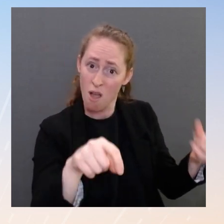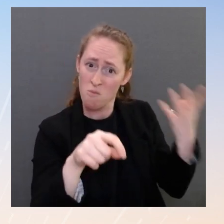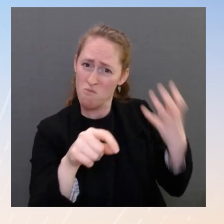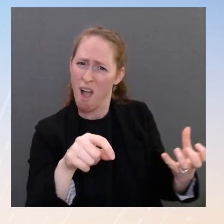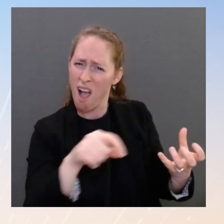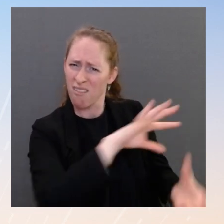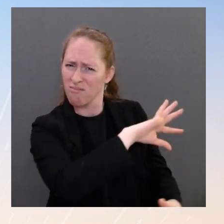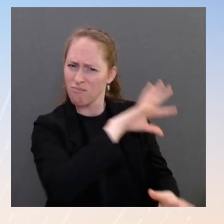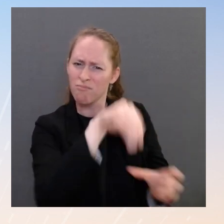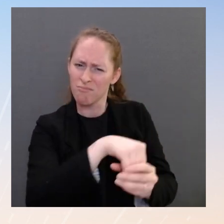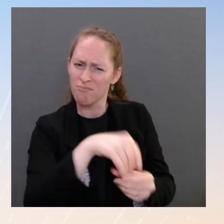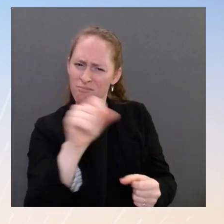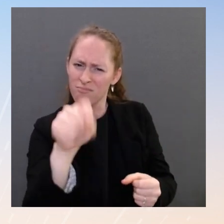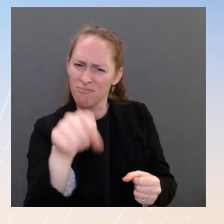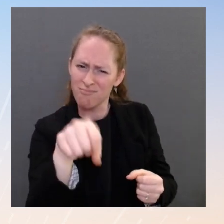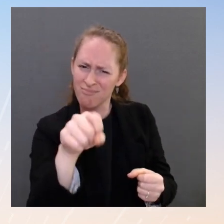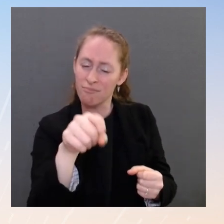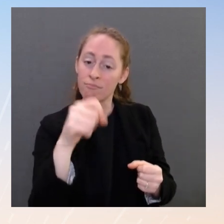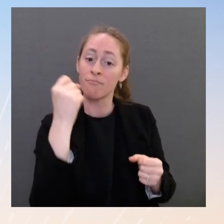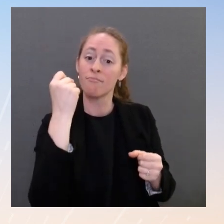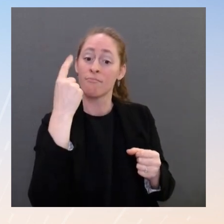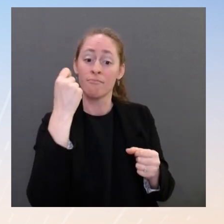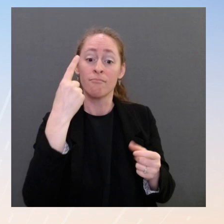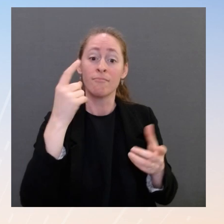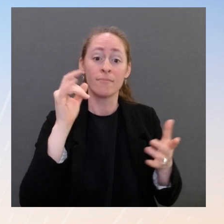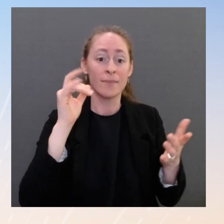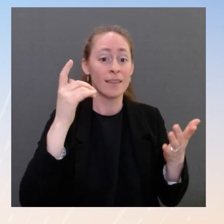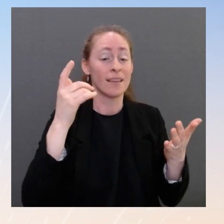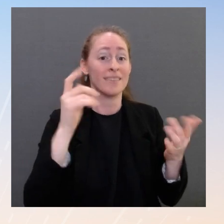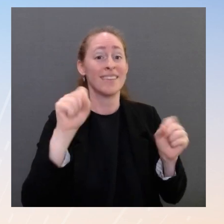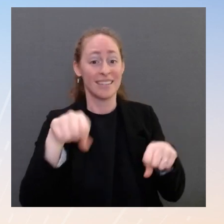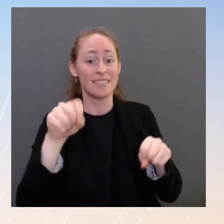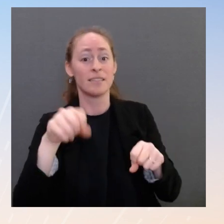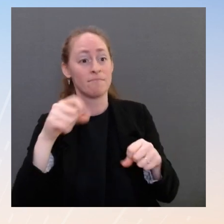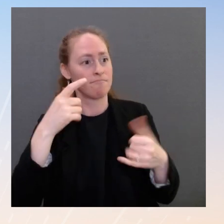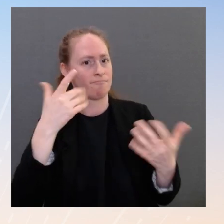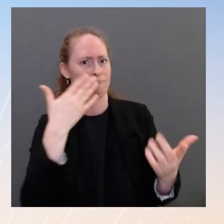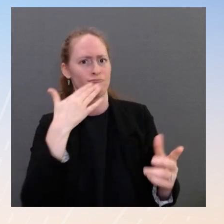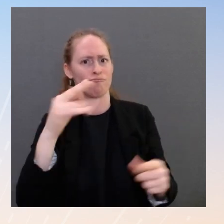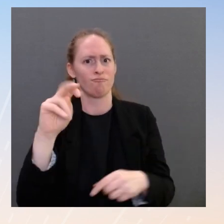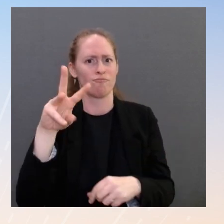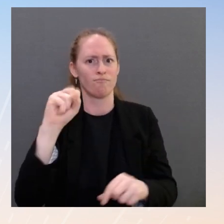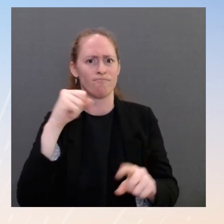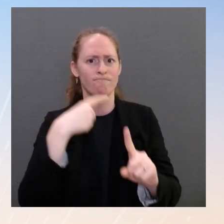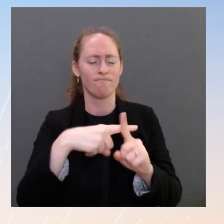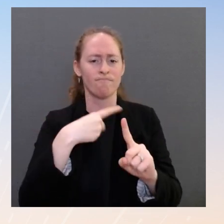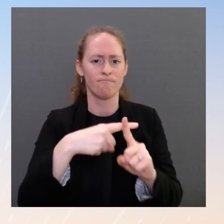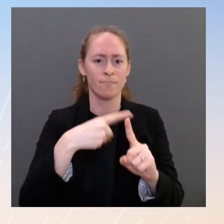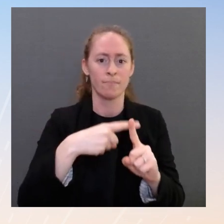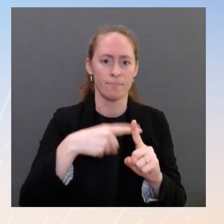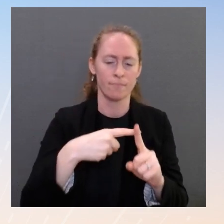which we certainly think are positive. And as he also said last month -- which is, of course, why you're asking me -- he doesn't think Russia should be invited,